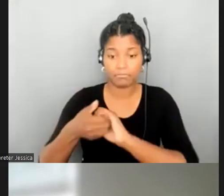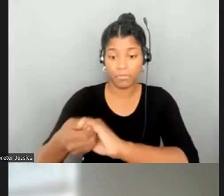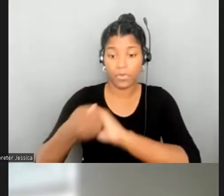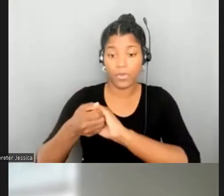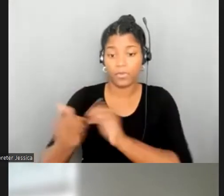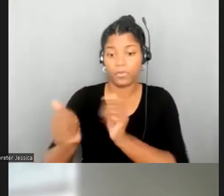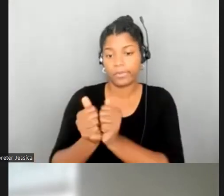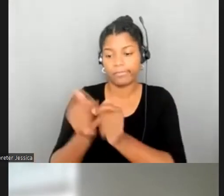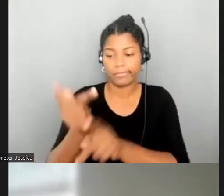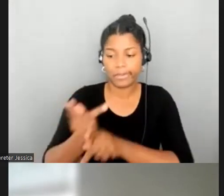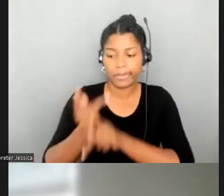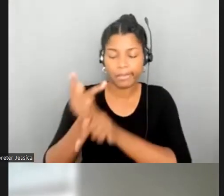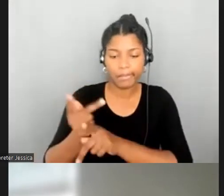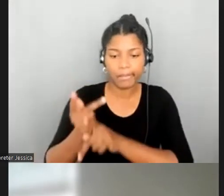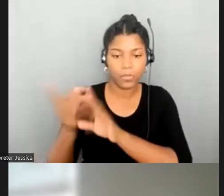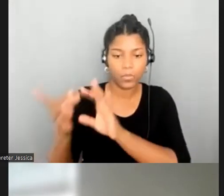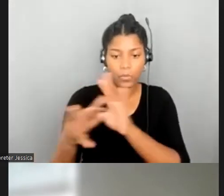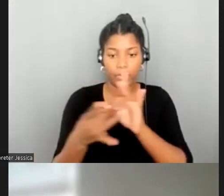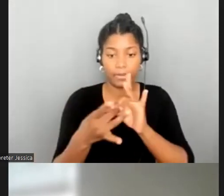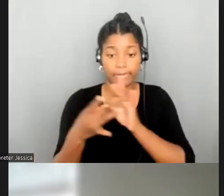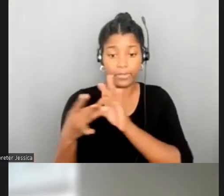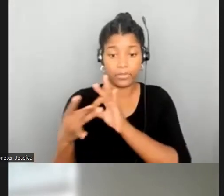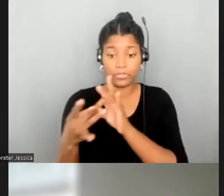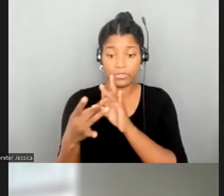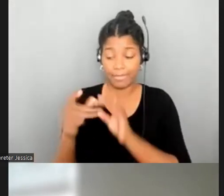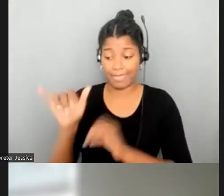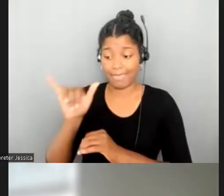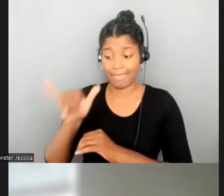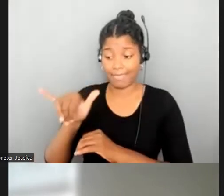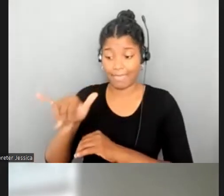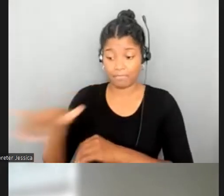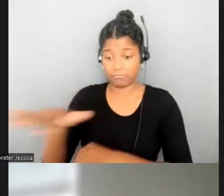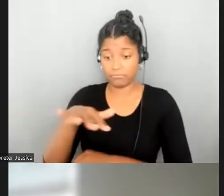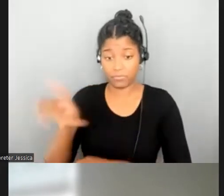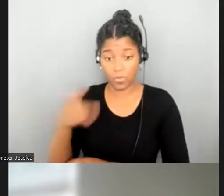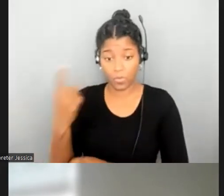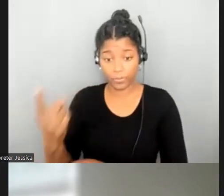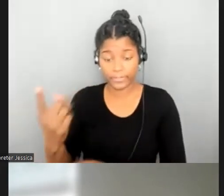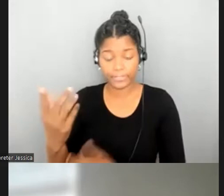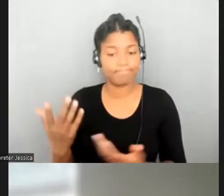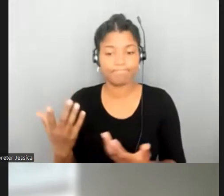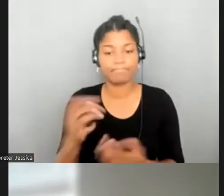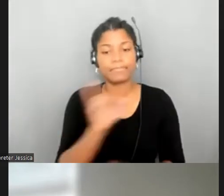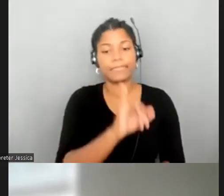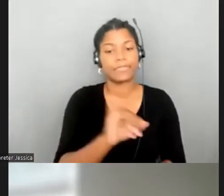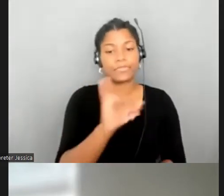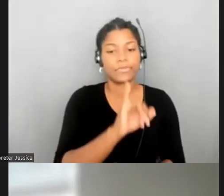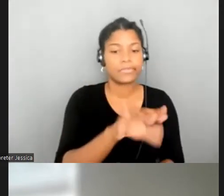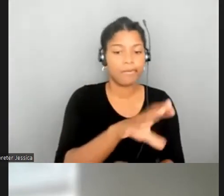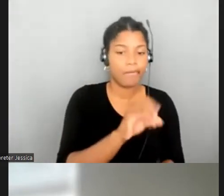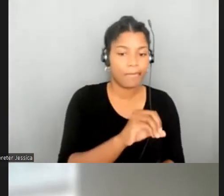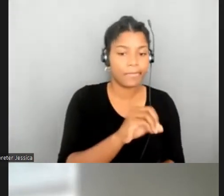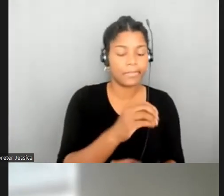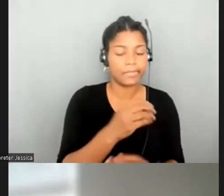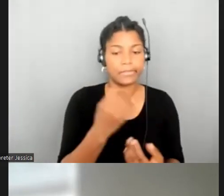not only at the facilities but also with insurance companies that have the role as well.